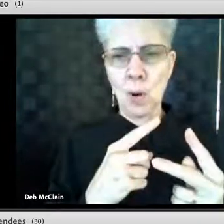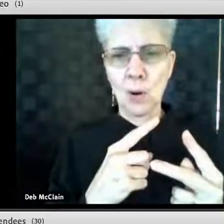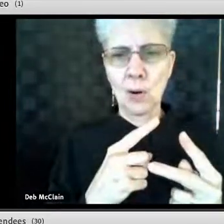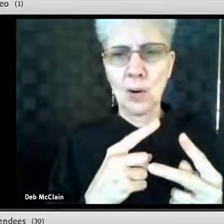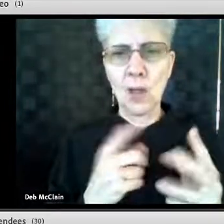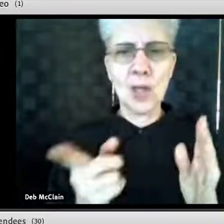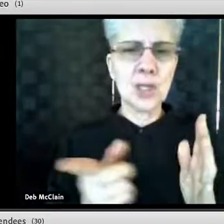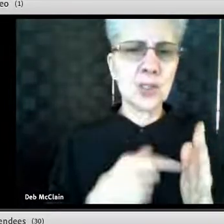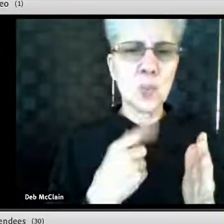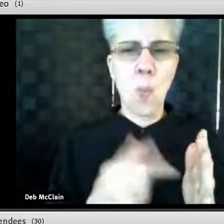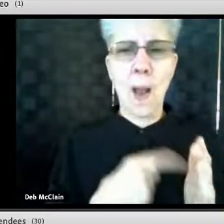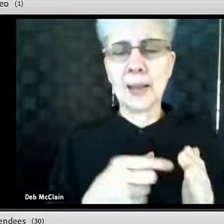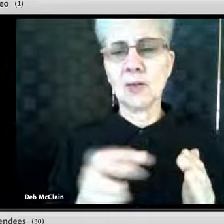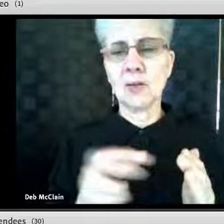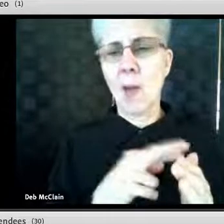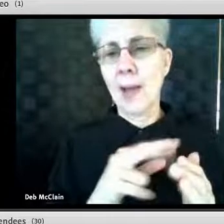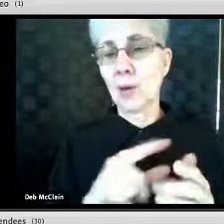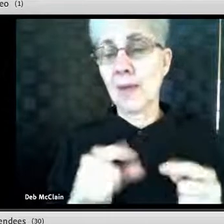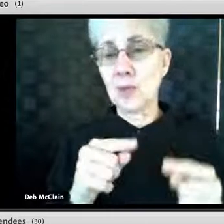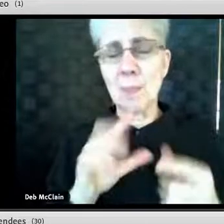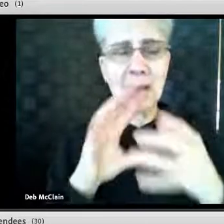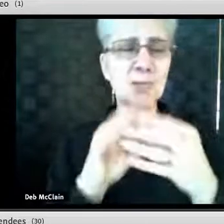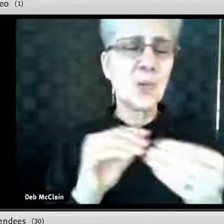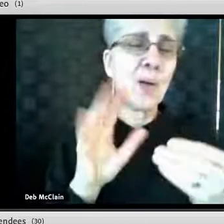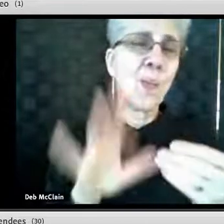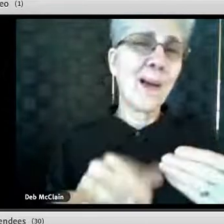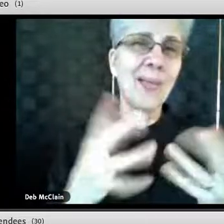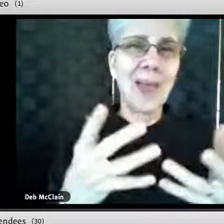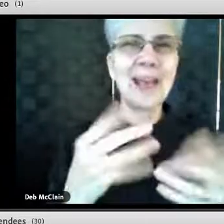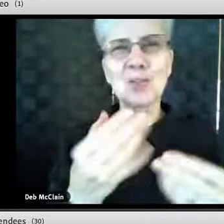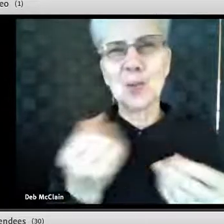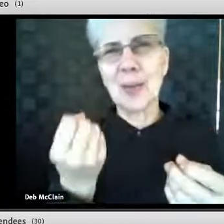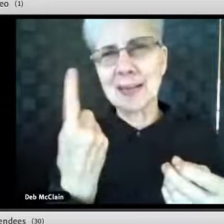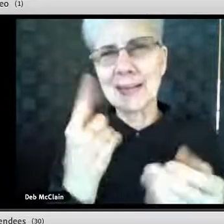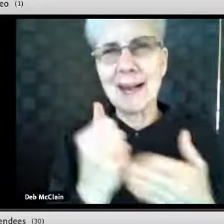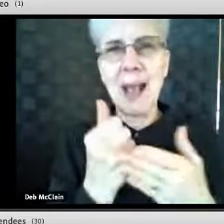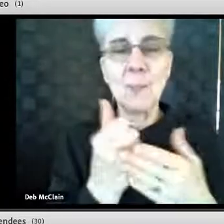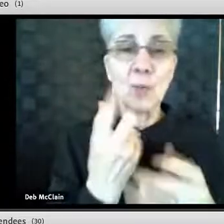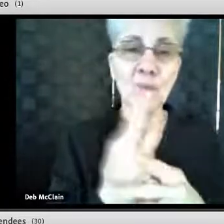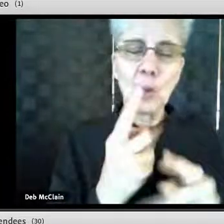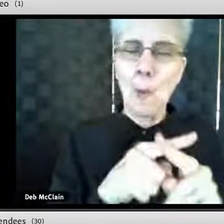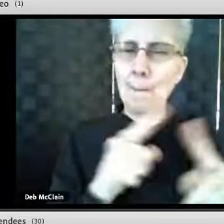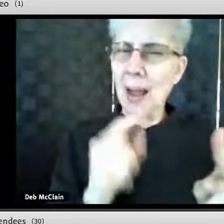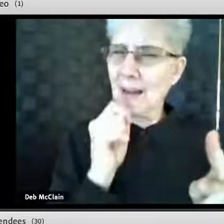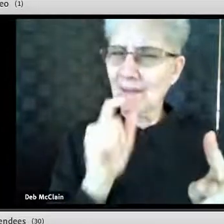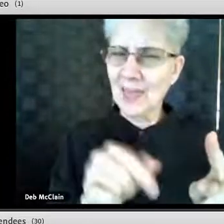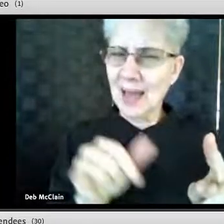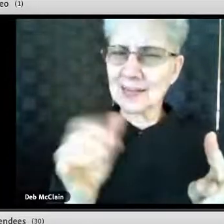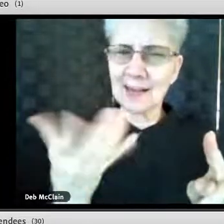or left during my story, yeah, it gives you insight, and it will help you figure it out. But if that's like...